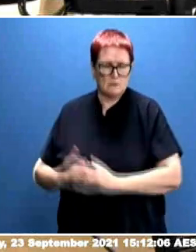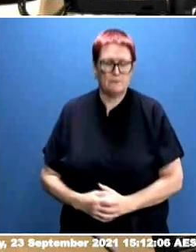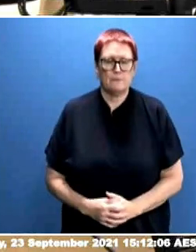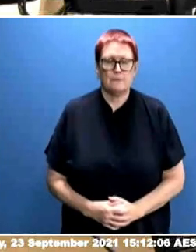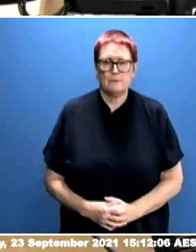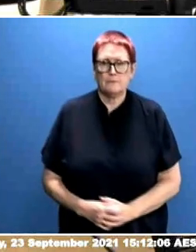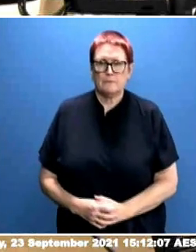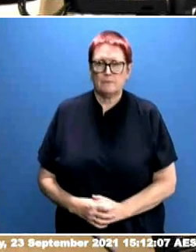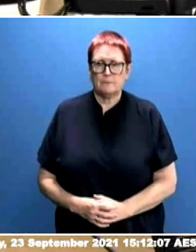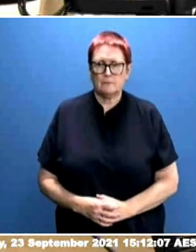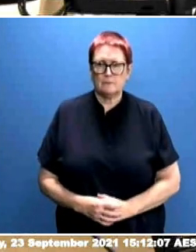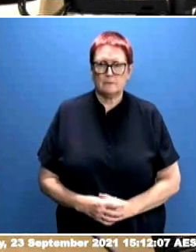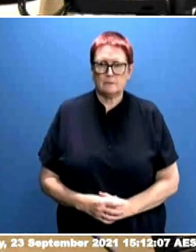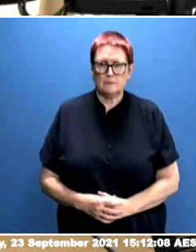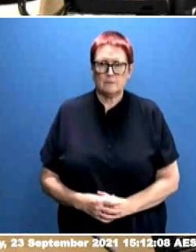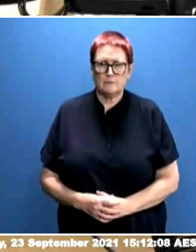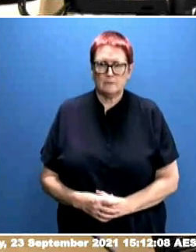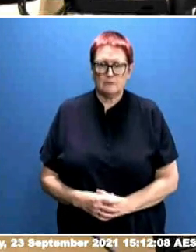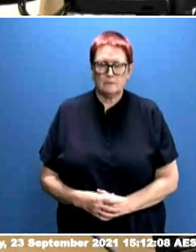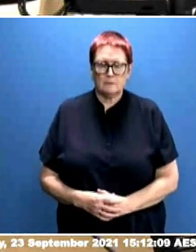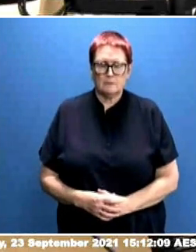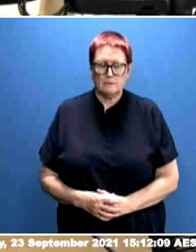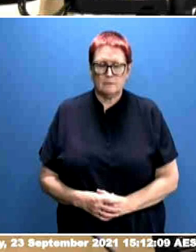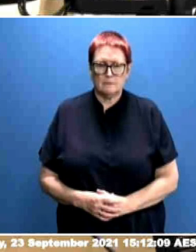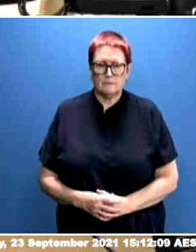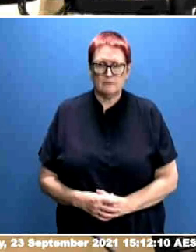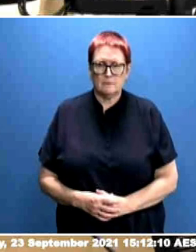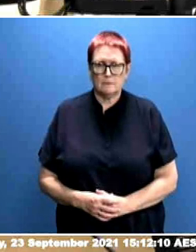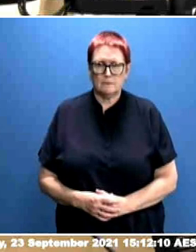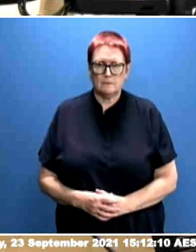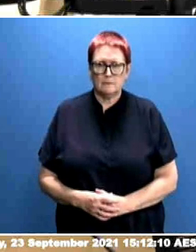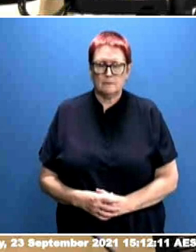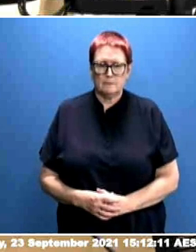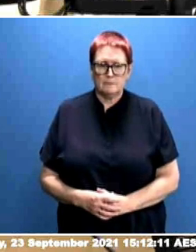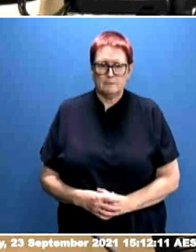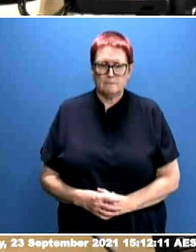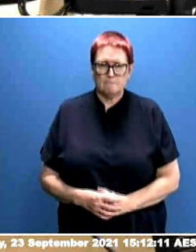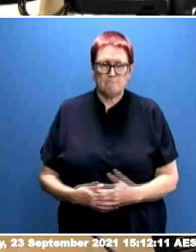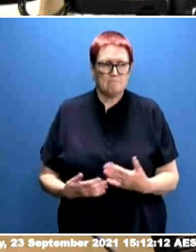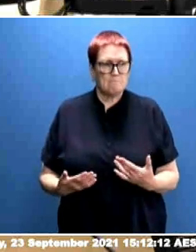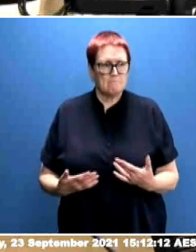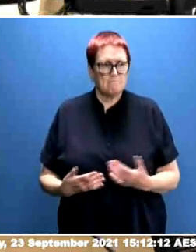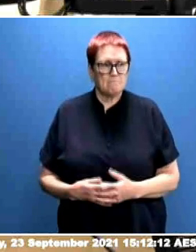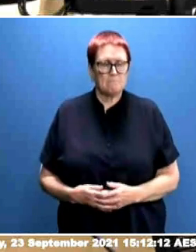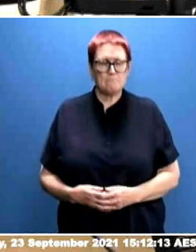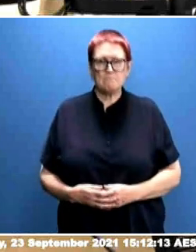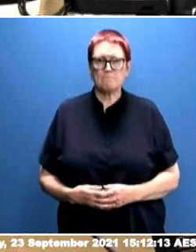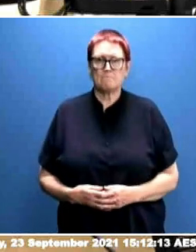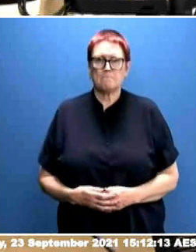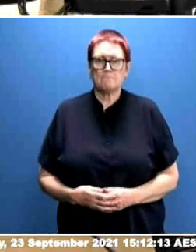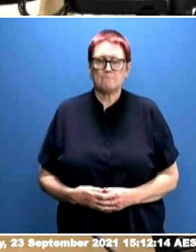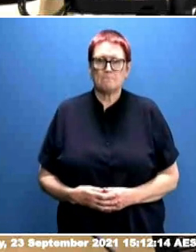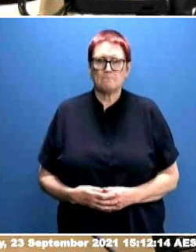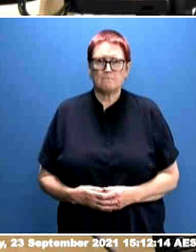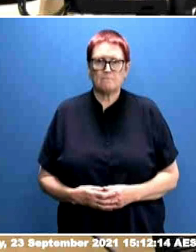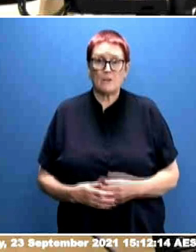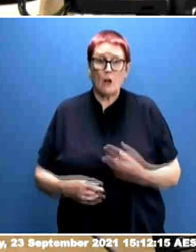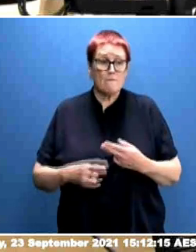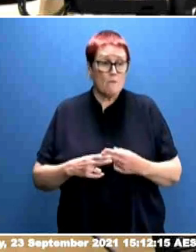in there is: ..... young people with extremely complex needs and a demonstrated